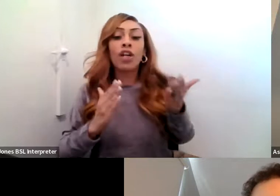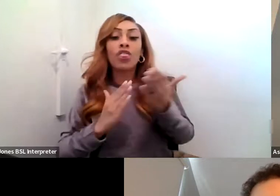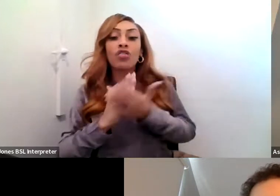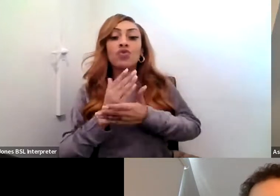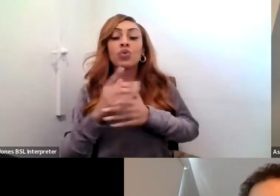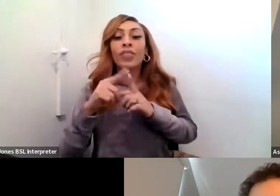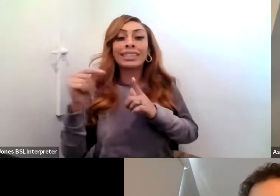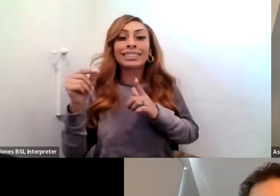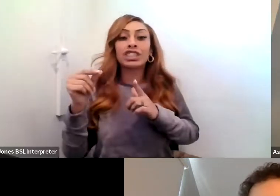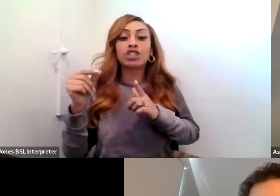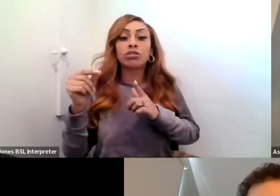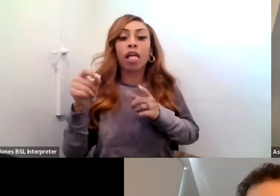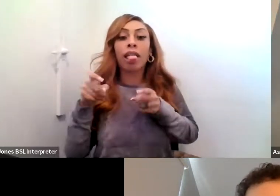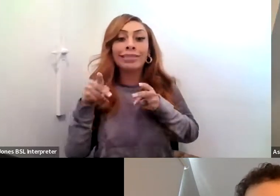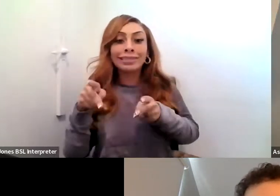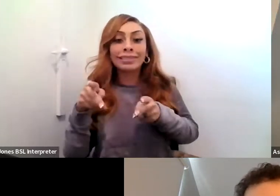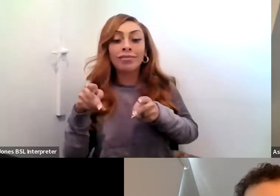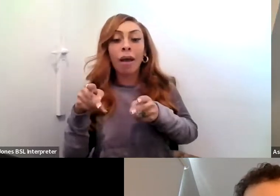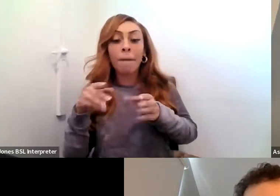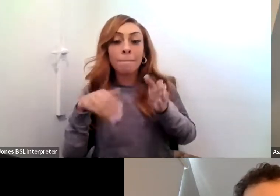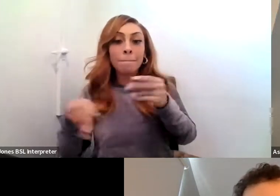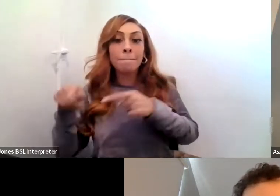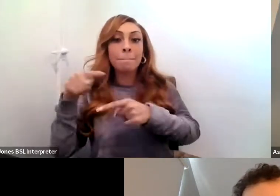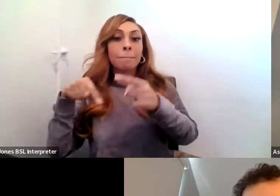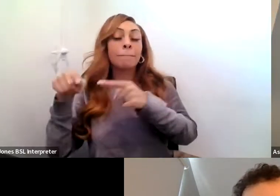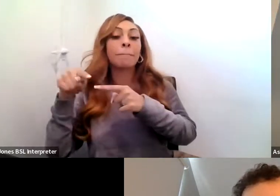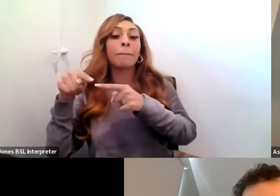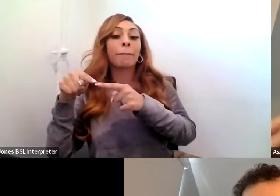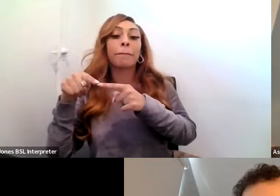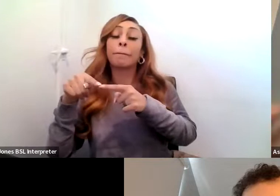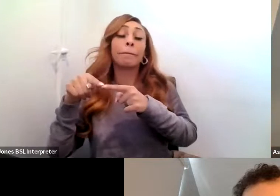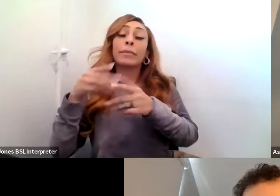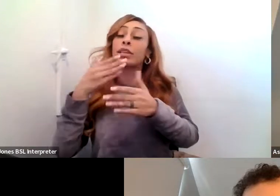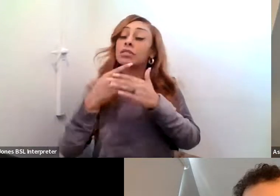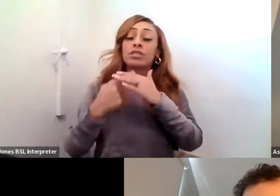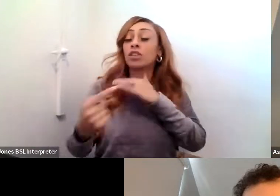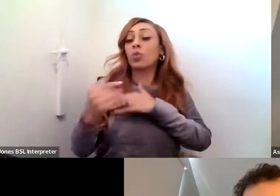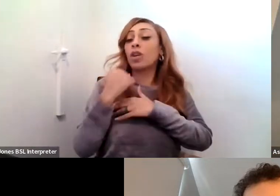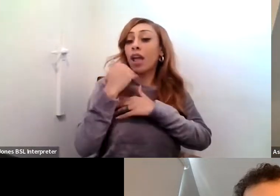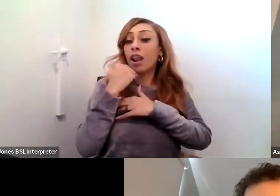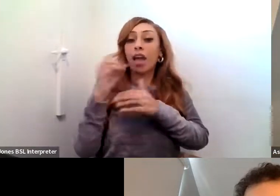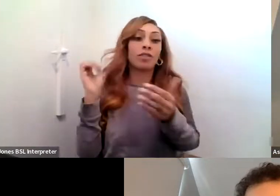and the information they need along the way, is vital. It's not enough to simply be putting work online in whatever form.